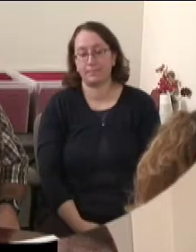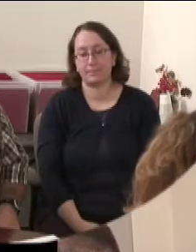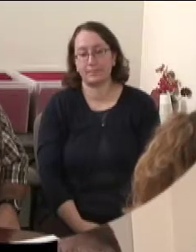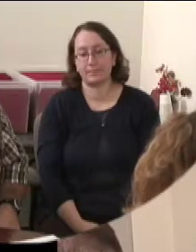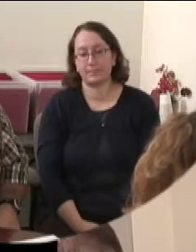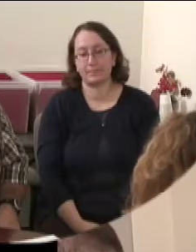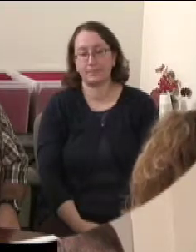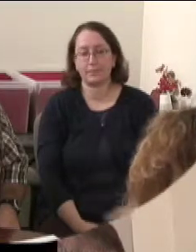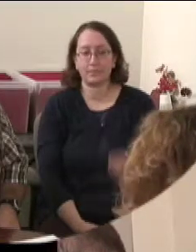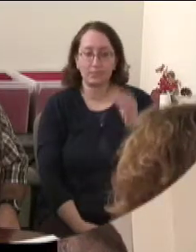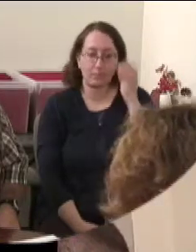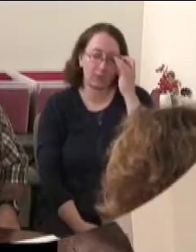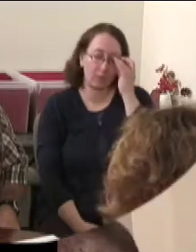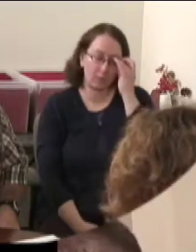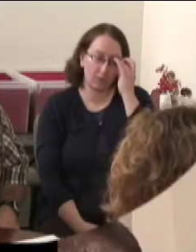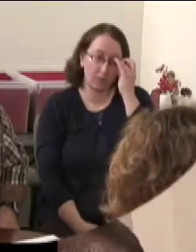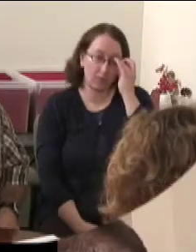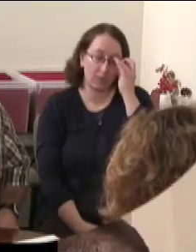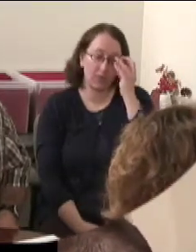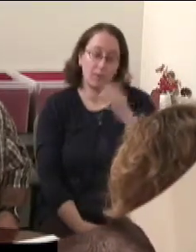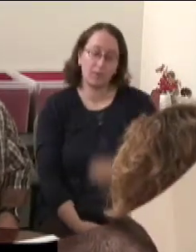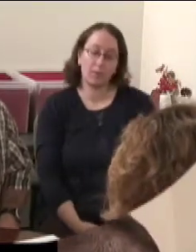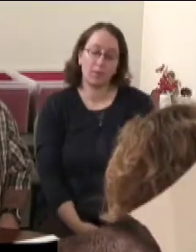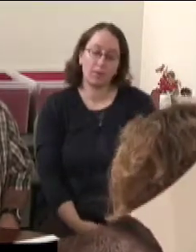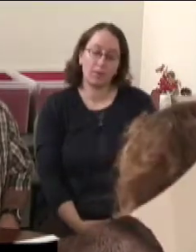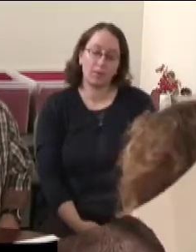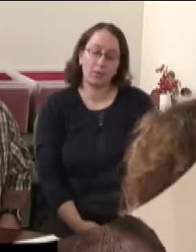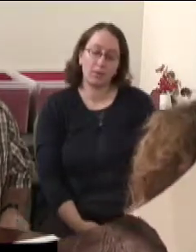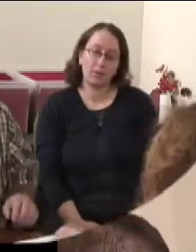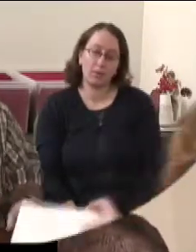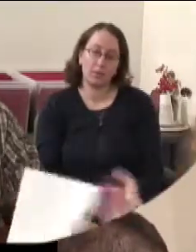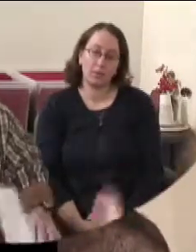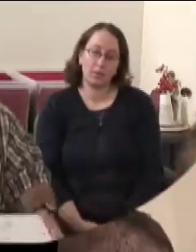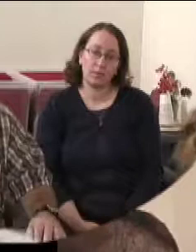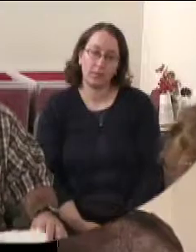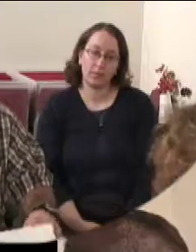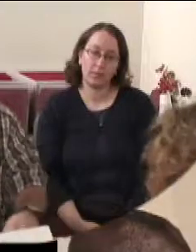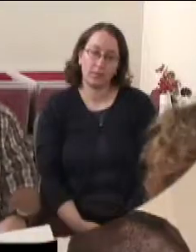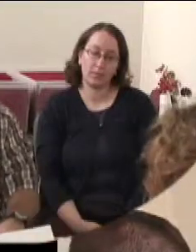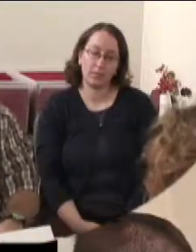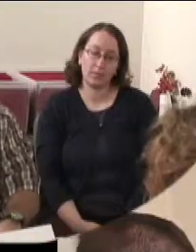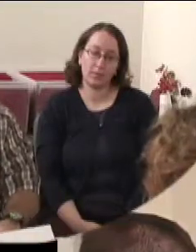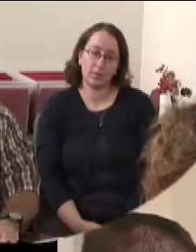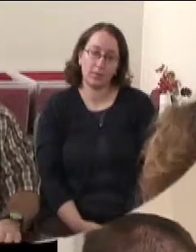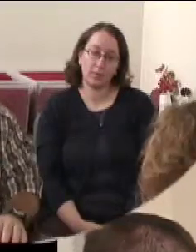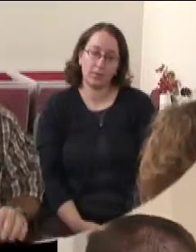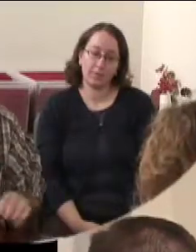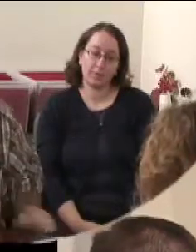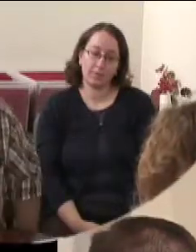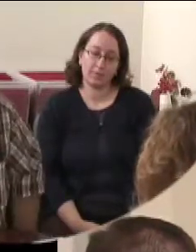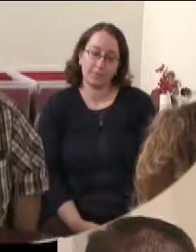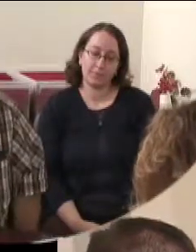Kelly: Okay. Now, on the service request, I'm trying to remember here,